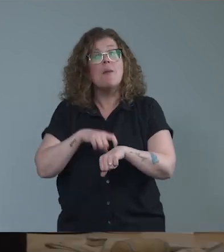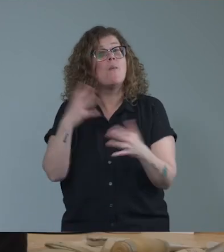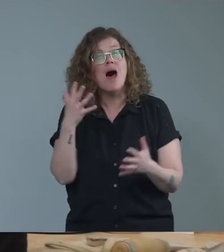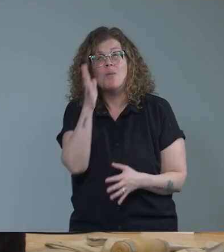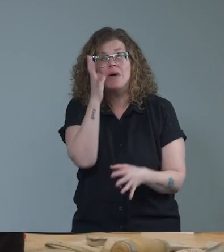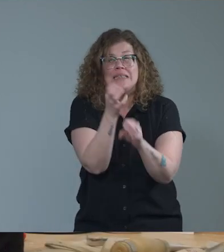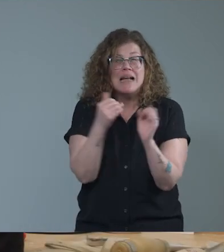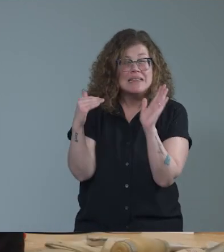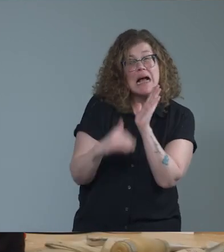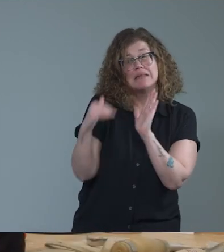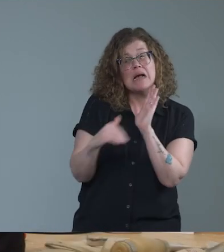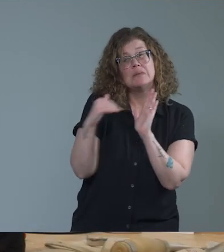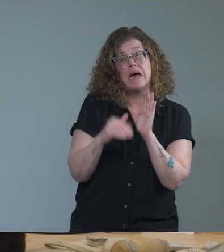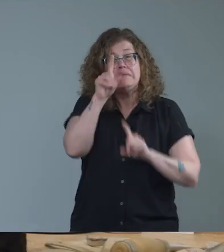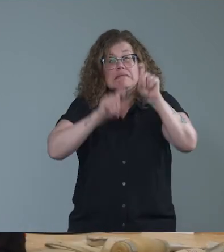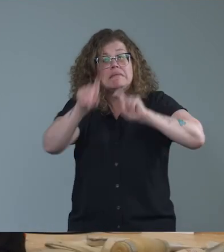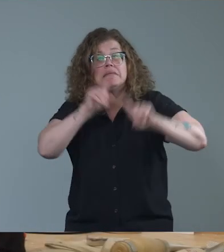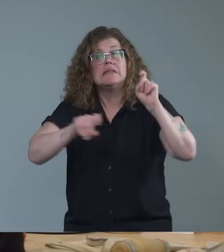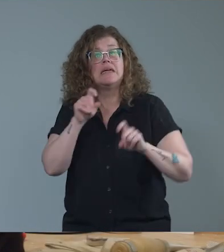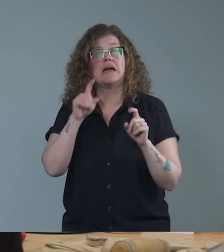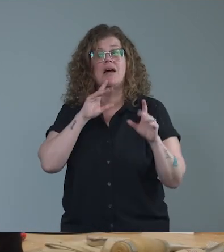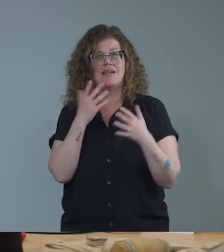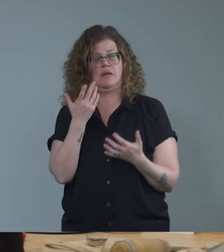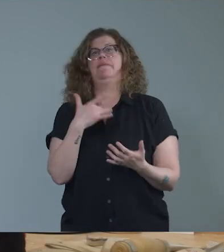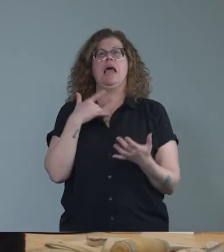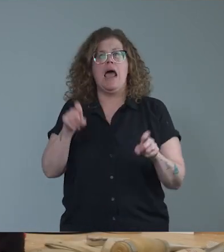I mean, most of the time you've got a thousand questions you've got to answer,